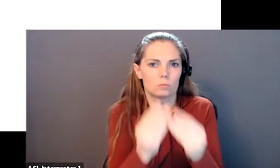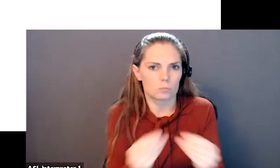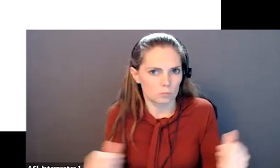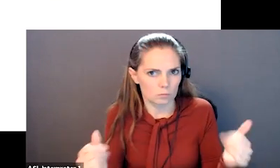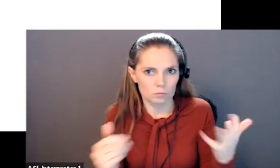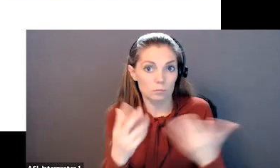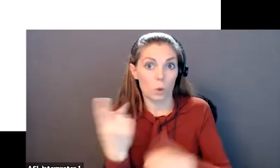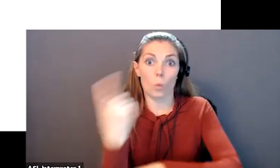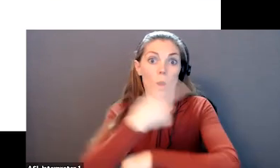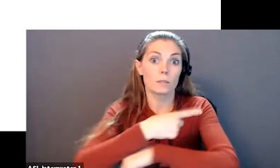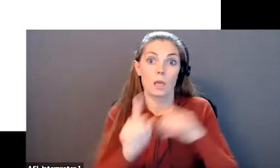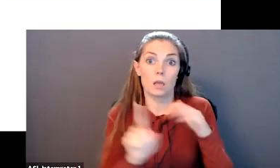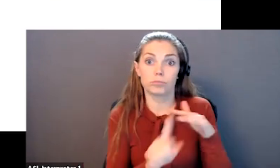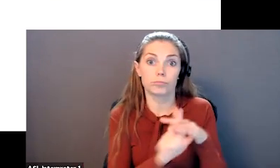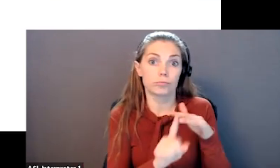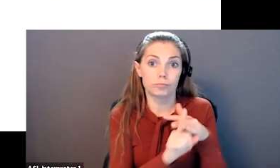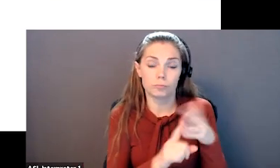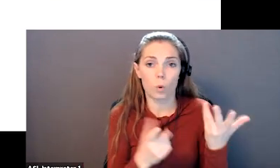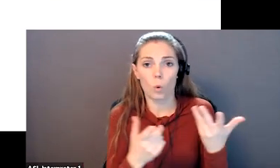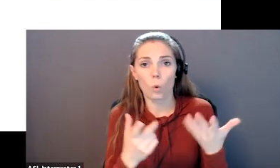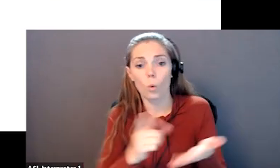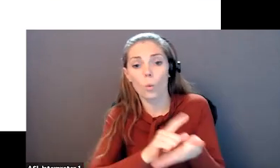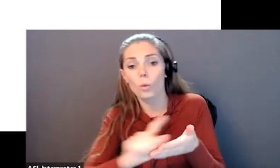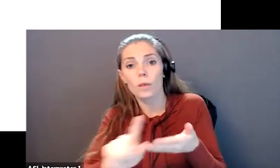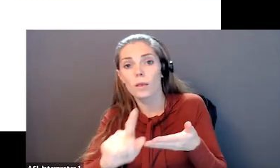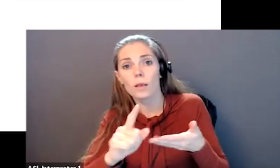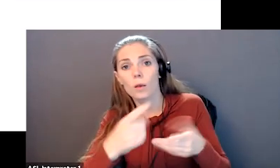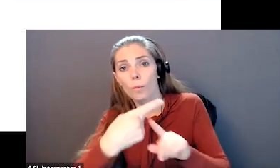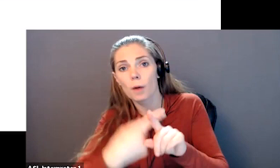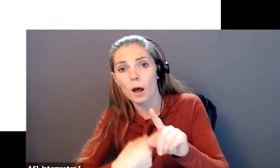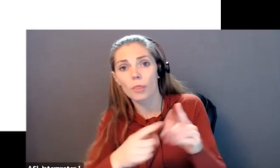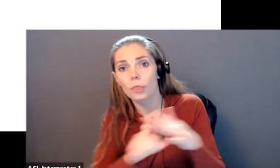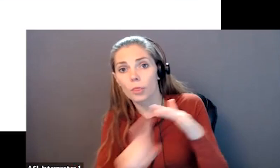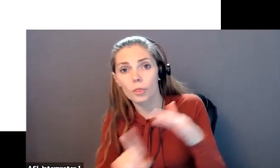some evidence and updates from the long COVID and episodic disability study. The aim of phase one